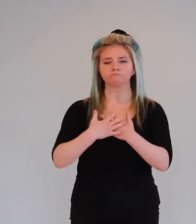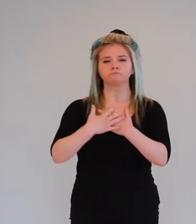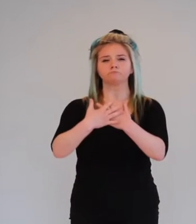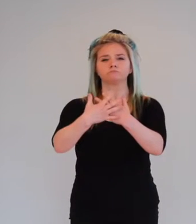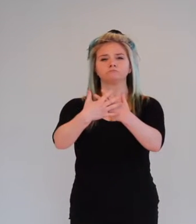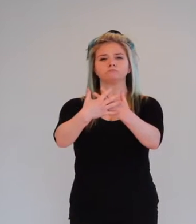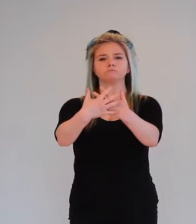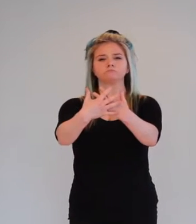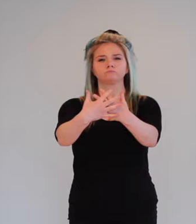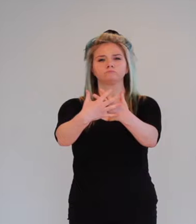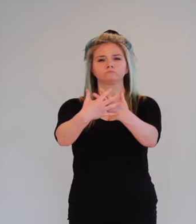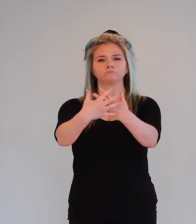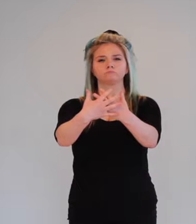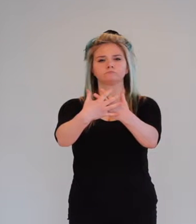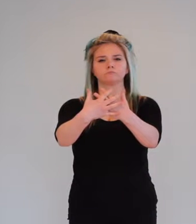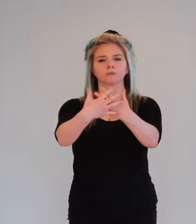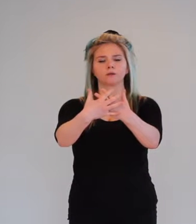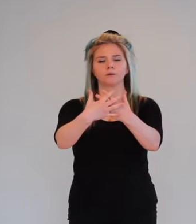And as you start to feel connecting to that breath,